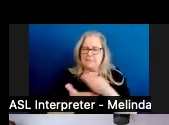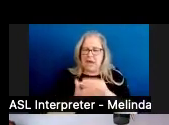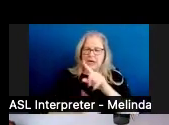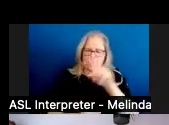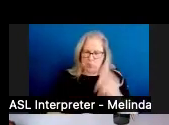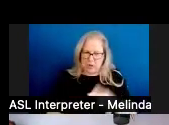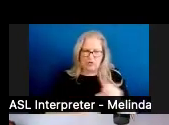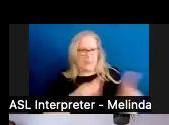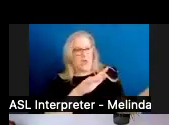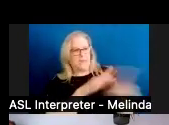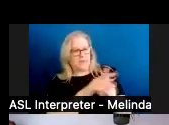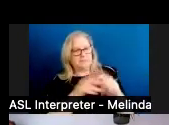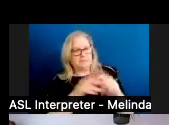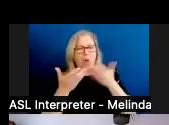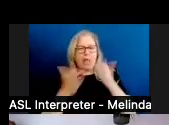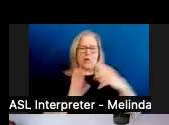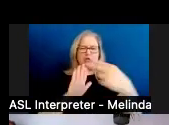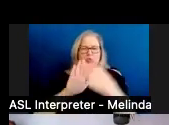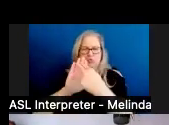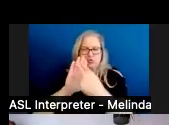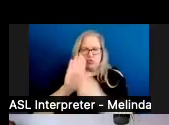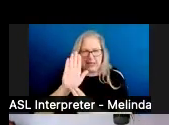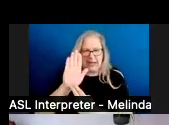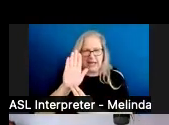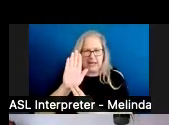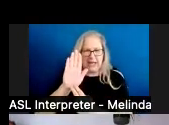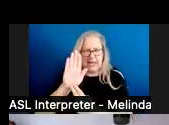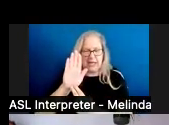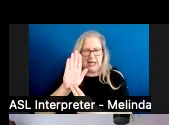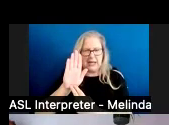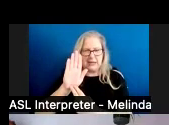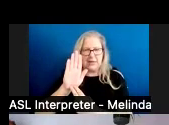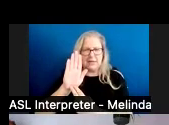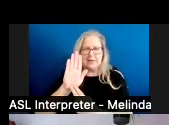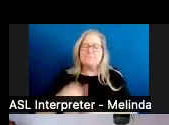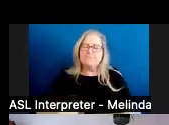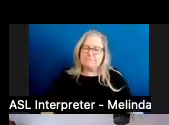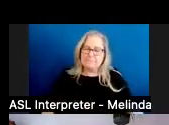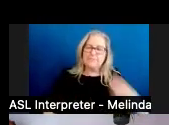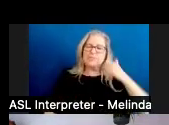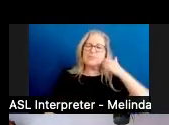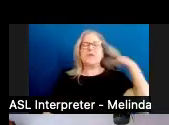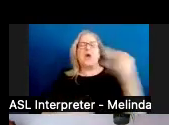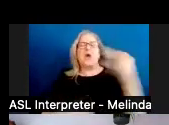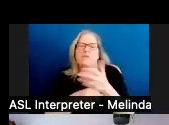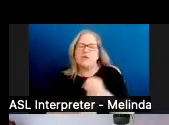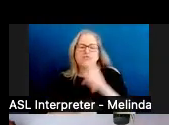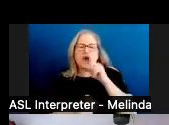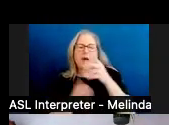So I'll let you all read it for the most part, but just a quick little overview. The plan is that you have a prime,